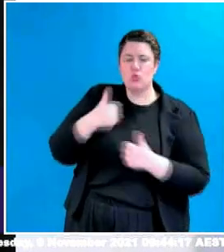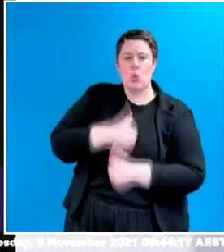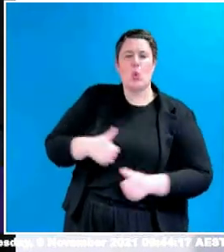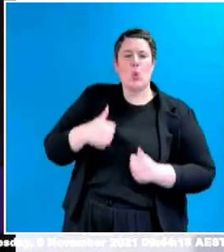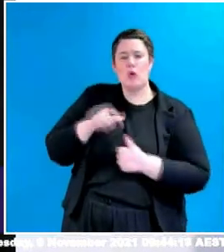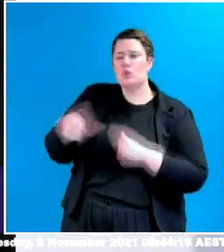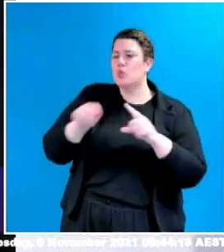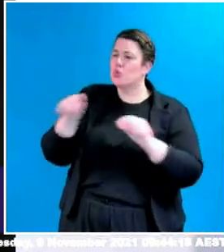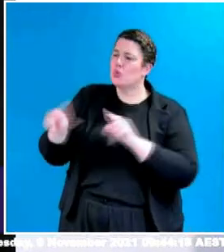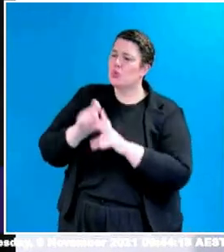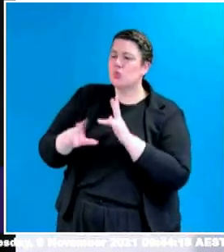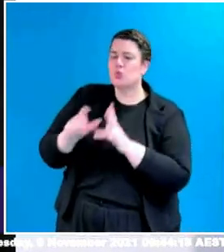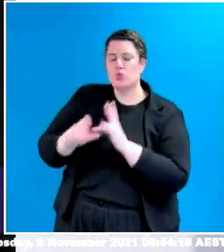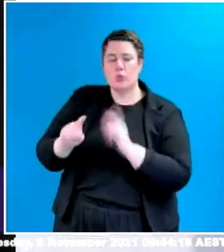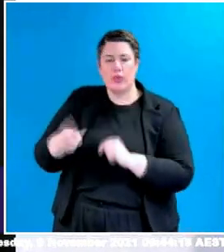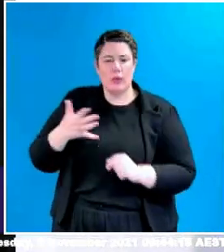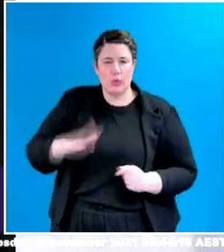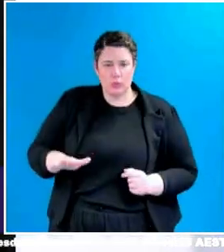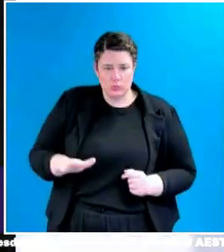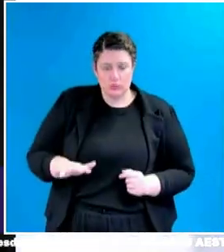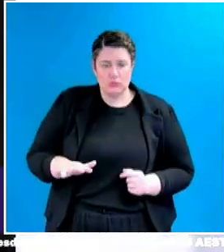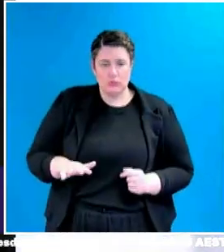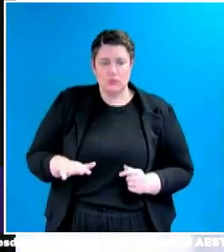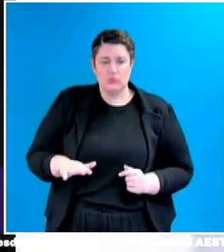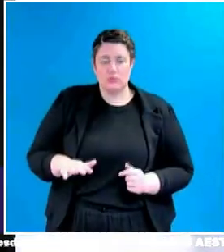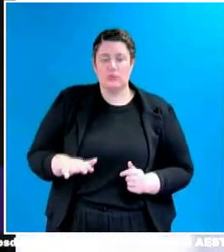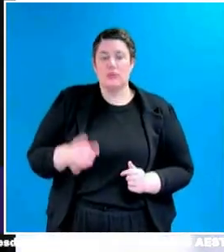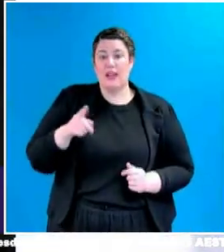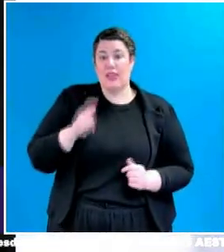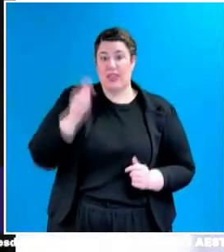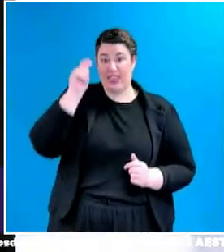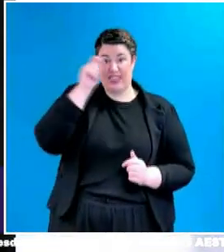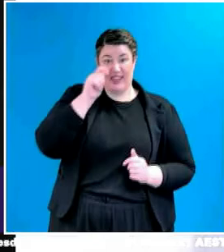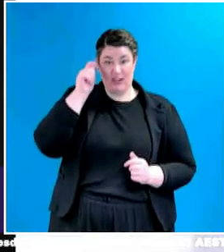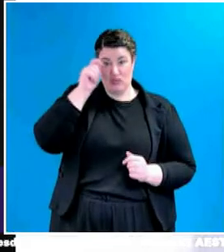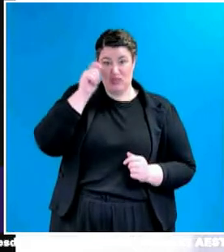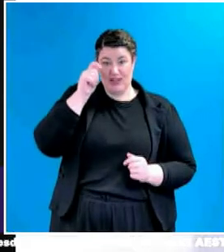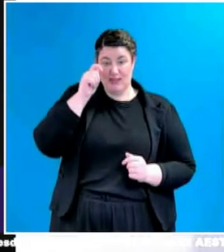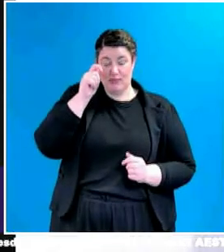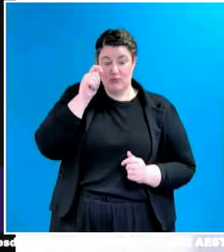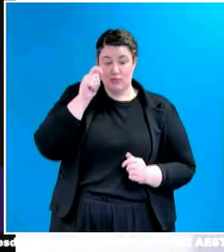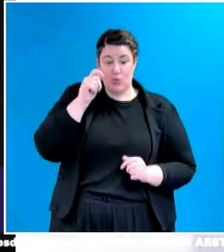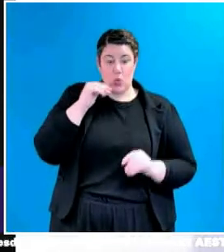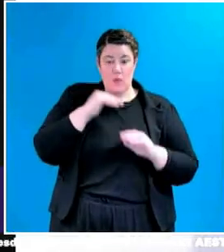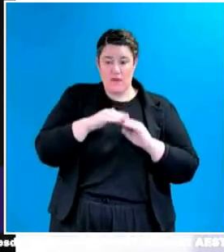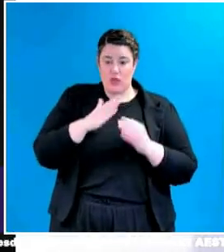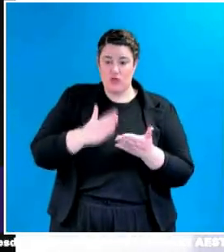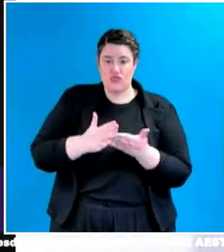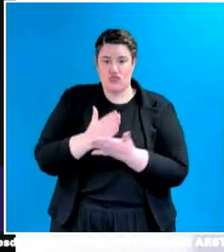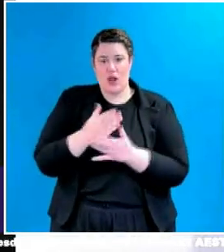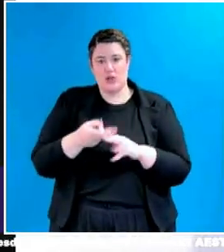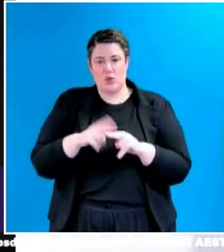There is a theory that sits behind some of the rights described as freedoms that